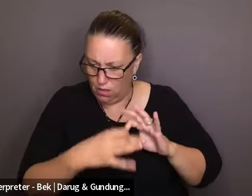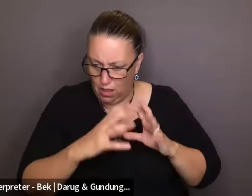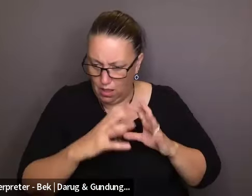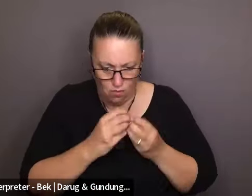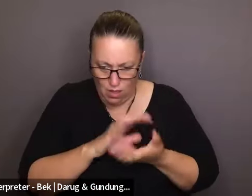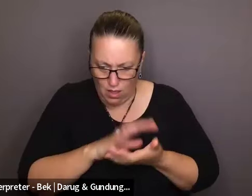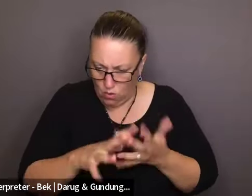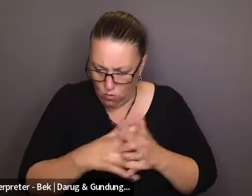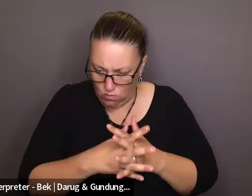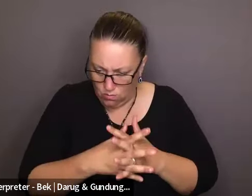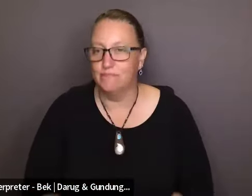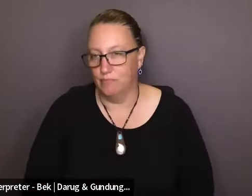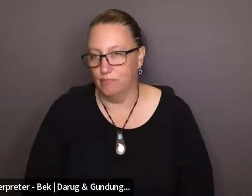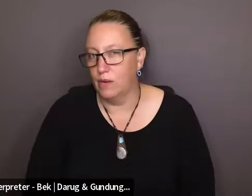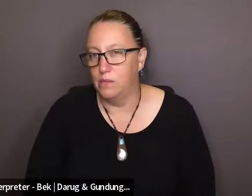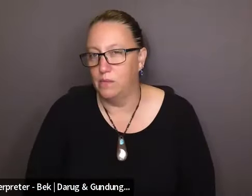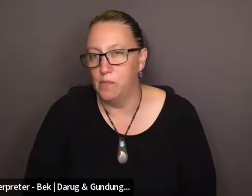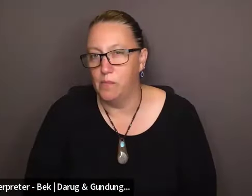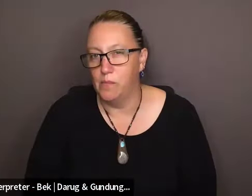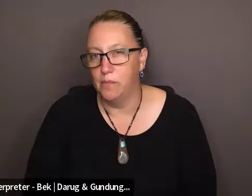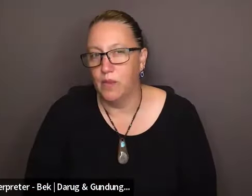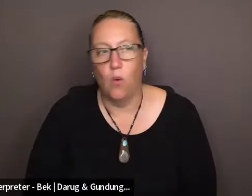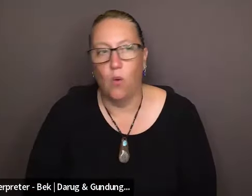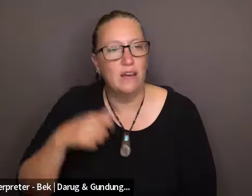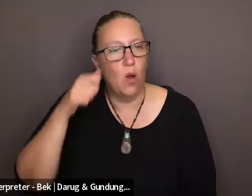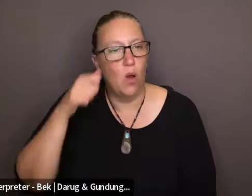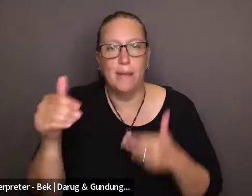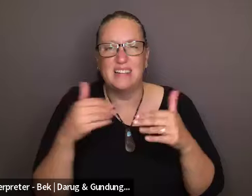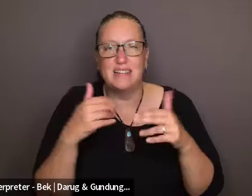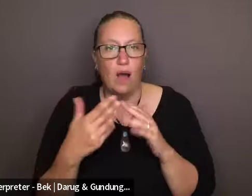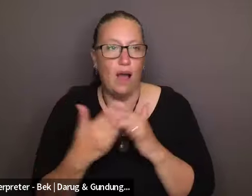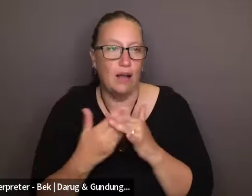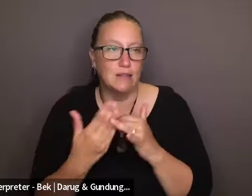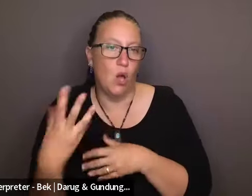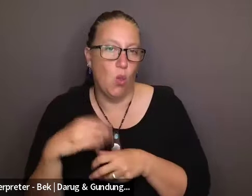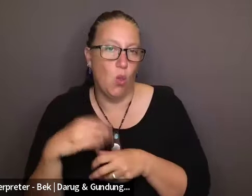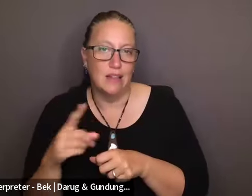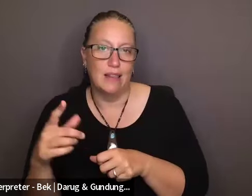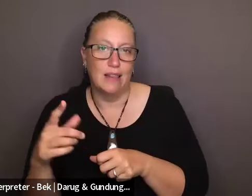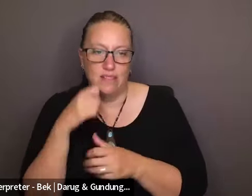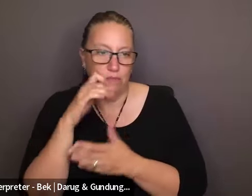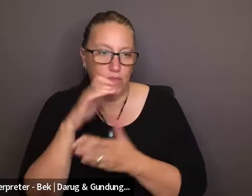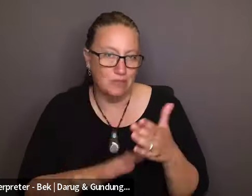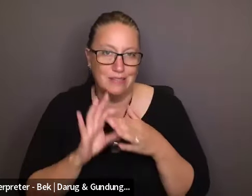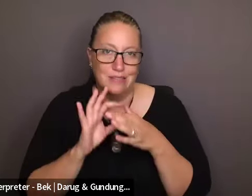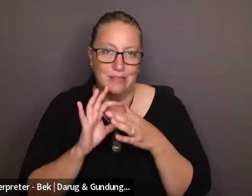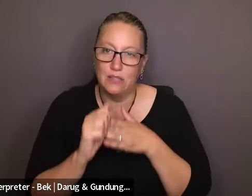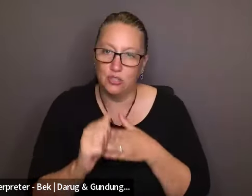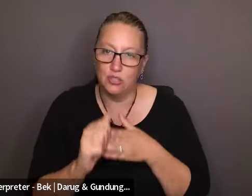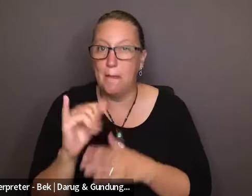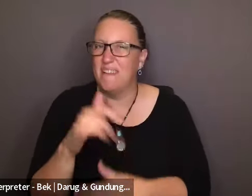people are and how it's going to work and how you're going